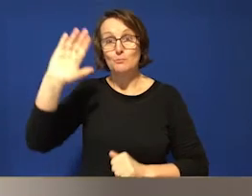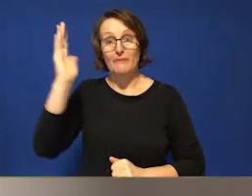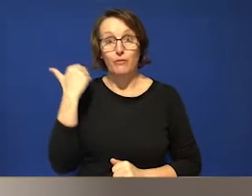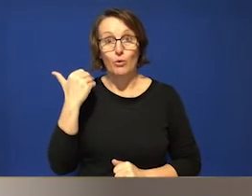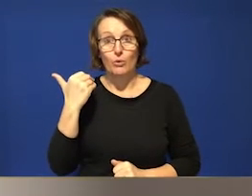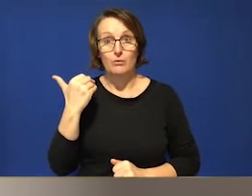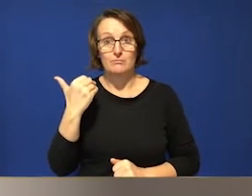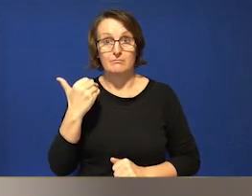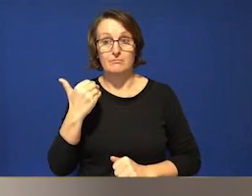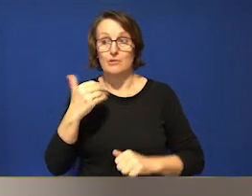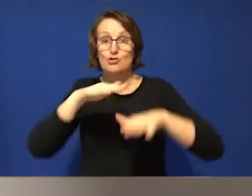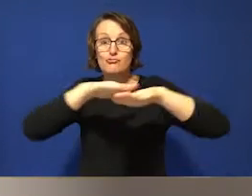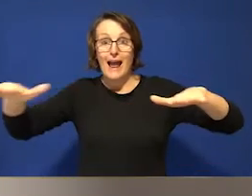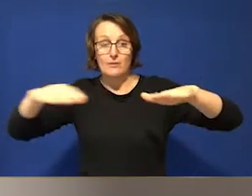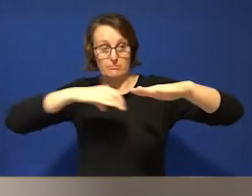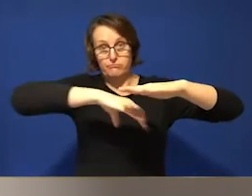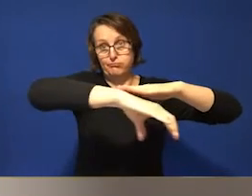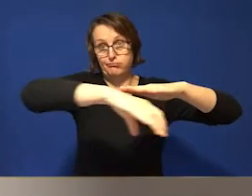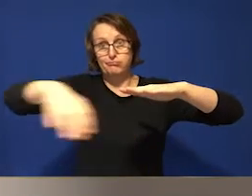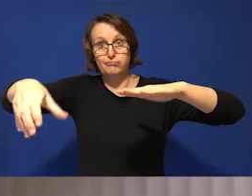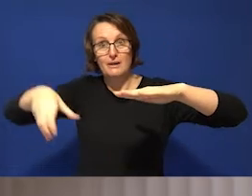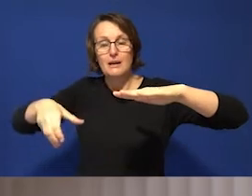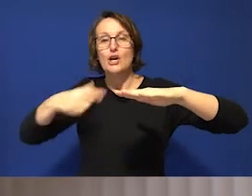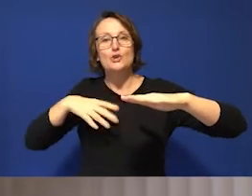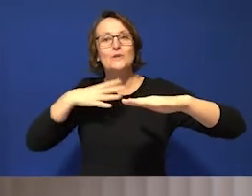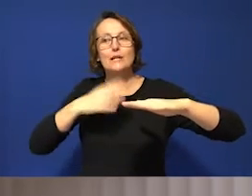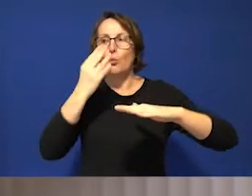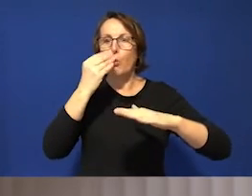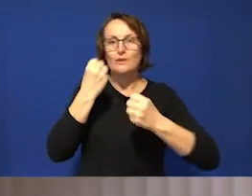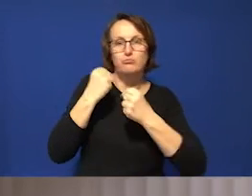This is the bit that I'm listening to be frank.